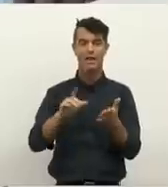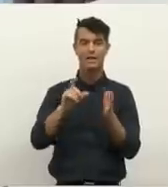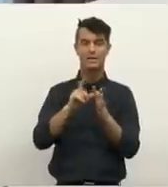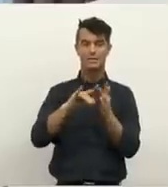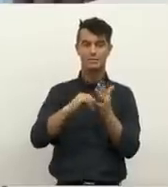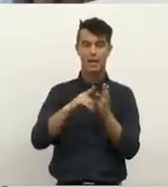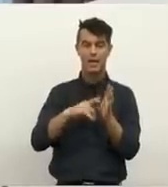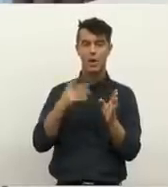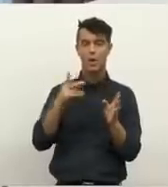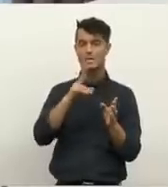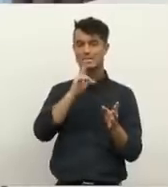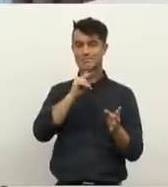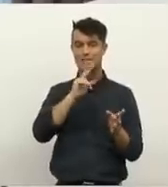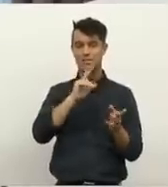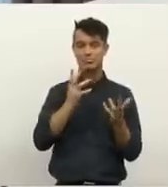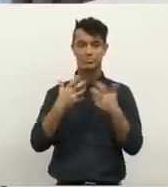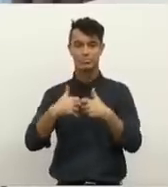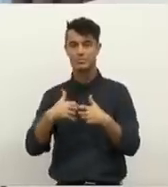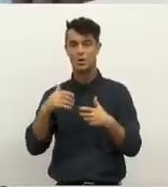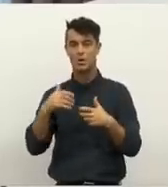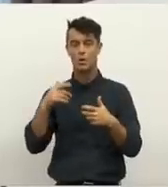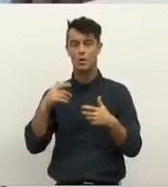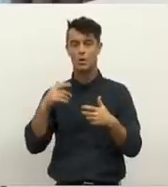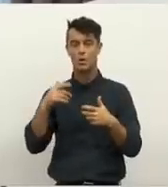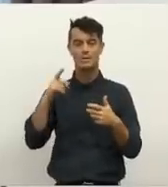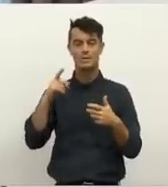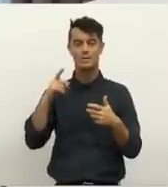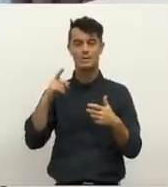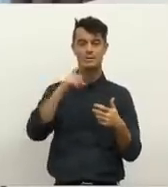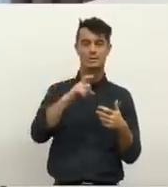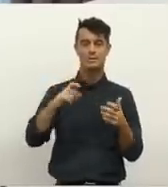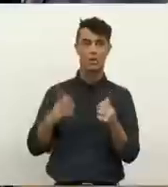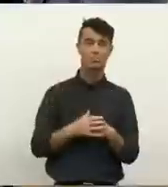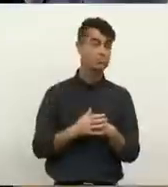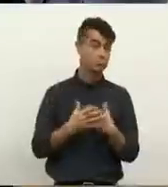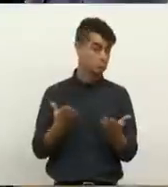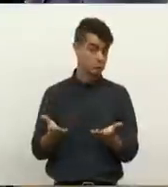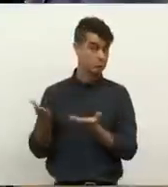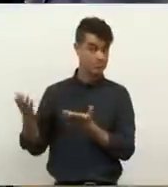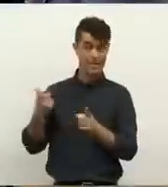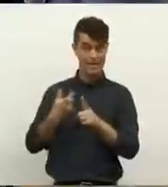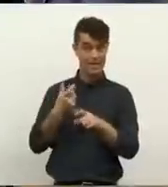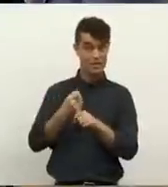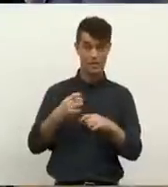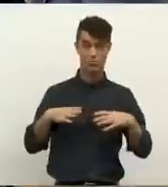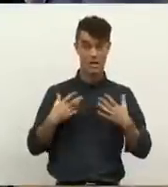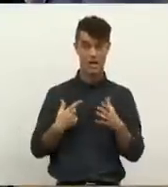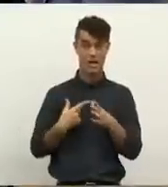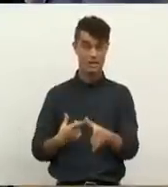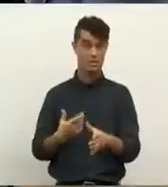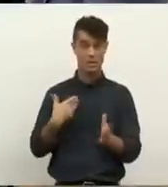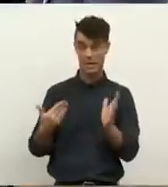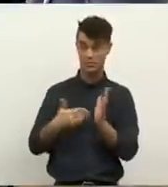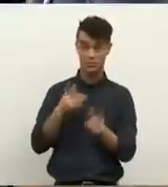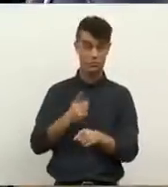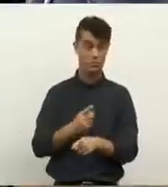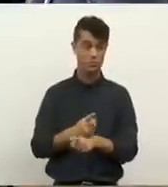speech synthesiser software, CCTVs? KG, I think you've (AUDIO LOST) but you wanna add anything further?